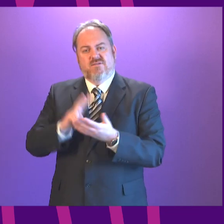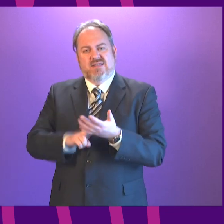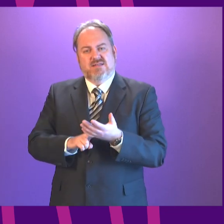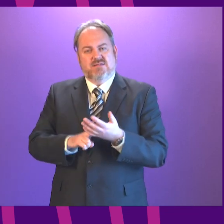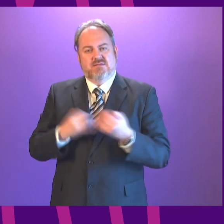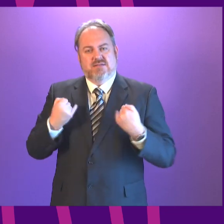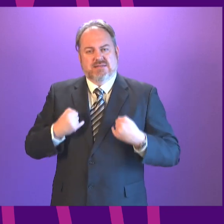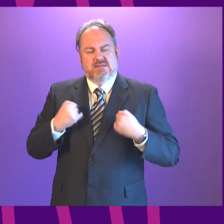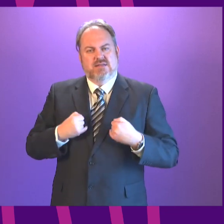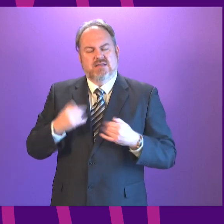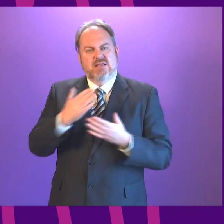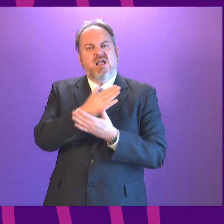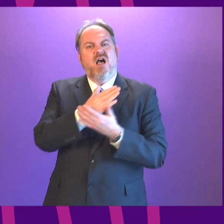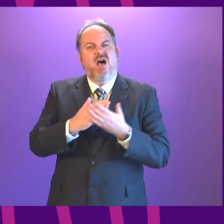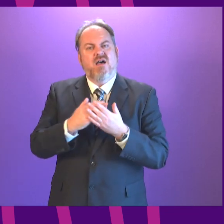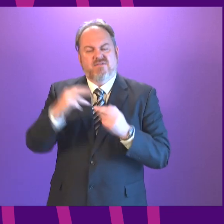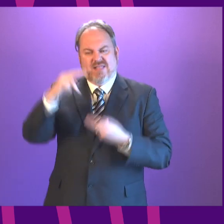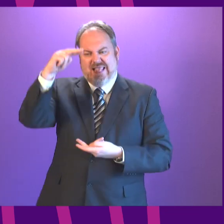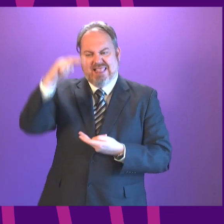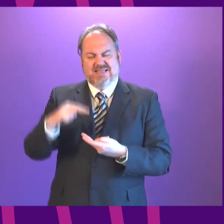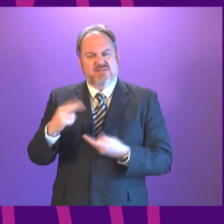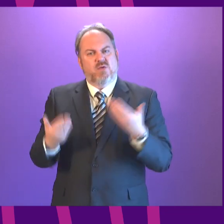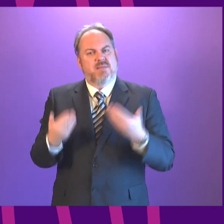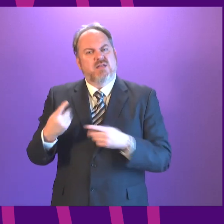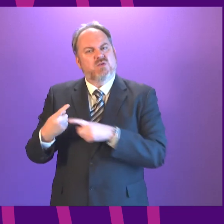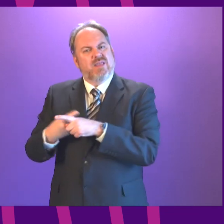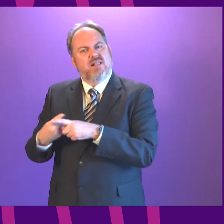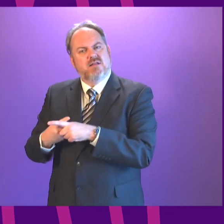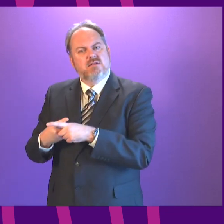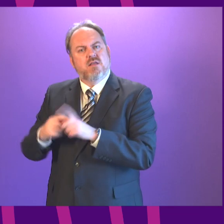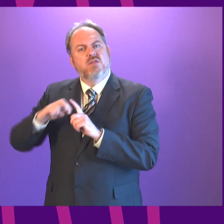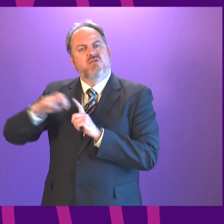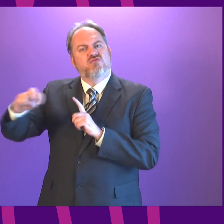and that the cross-border travel ban will be in place on Christmas day. Given that the